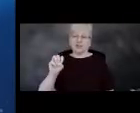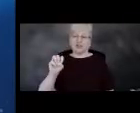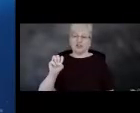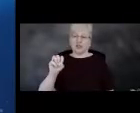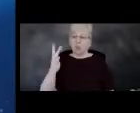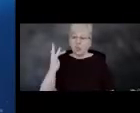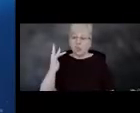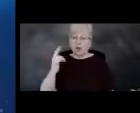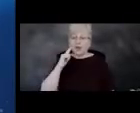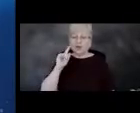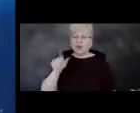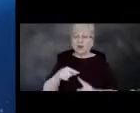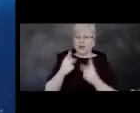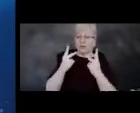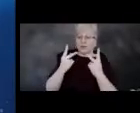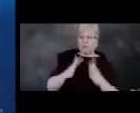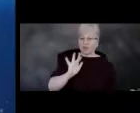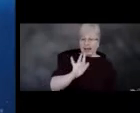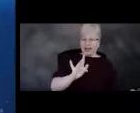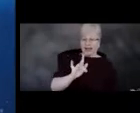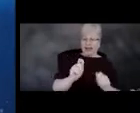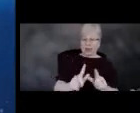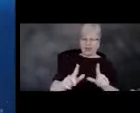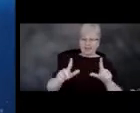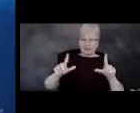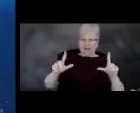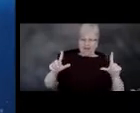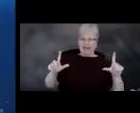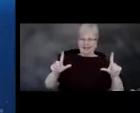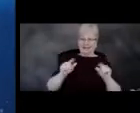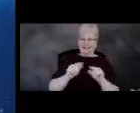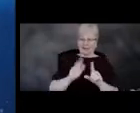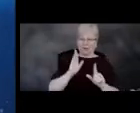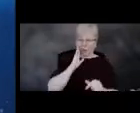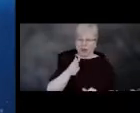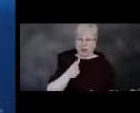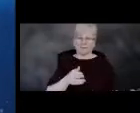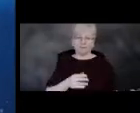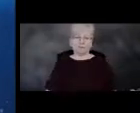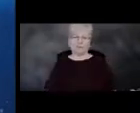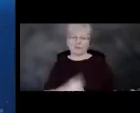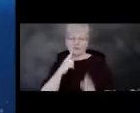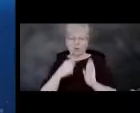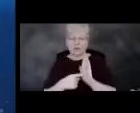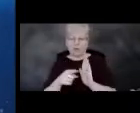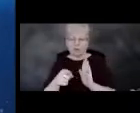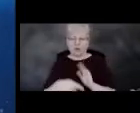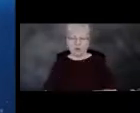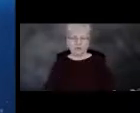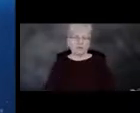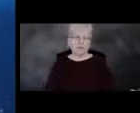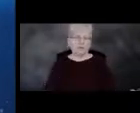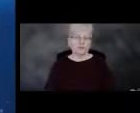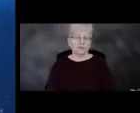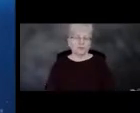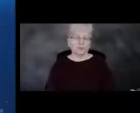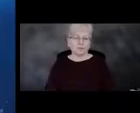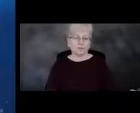16:51:45 As an example, I will just do this again, and I will add a bar graph here.